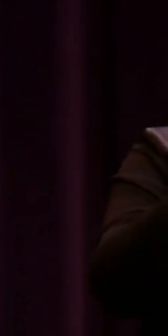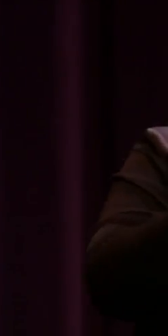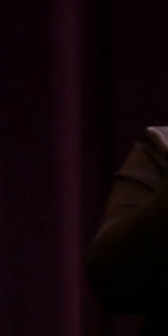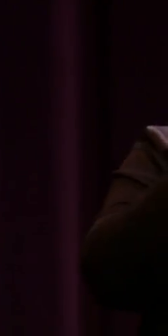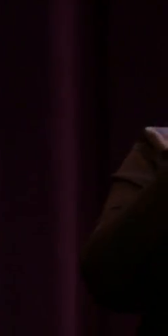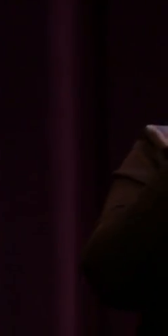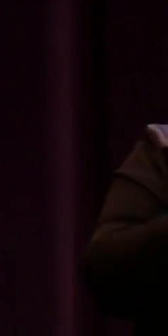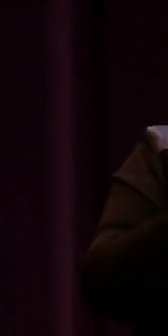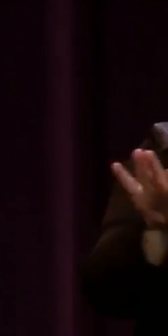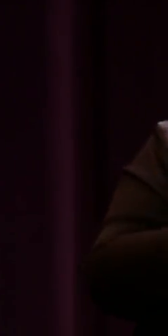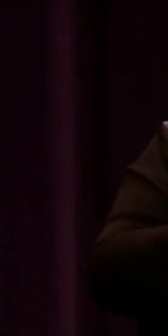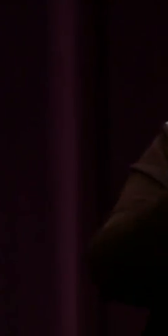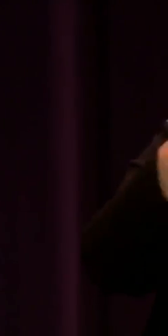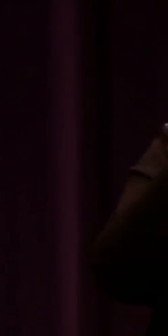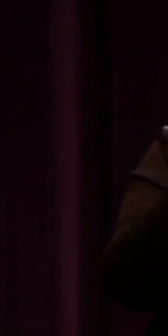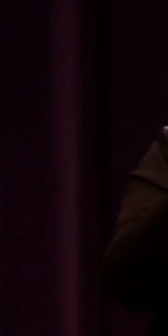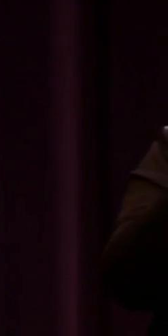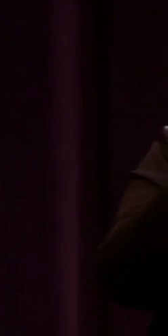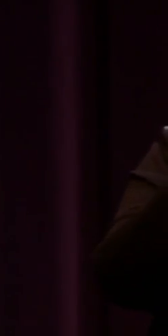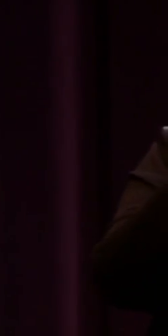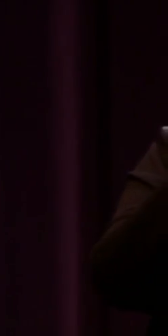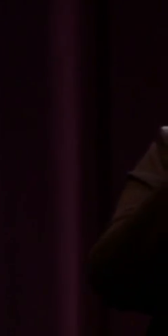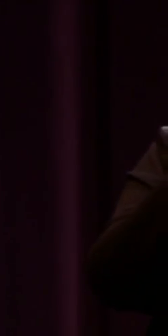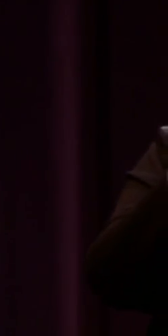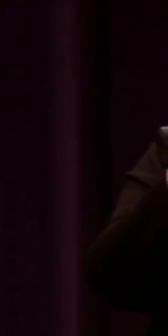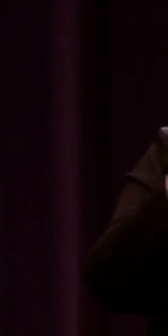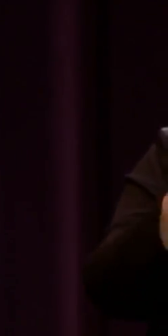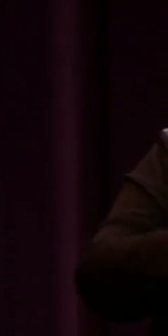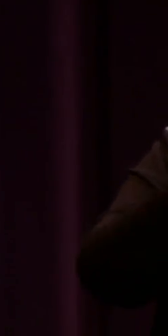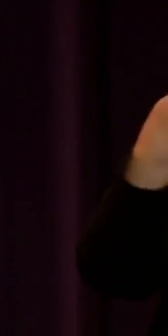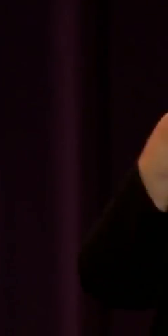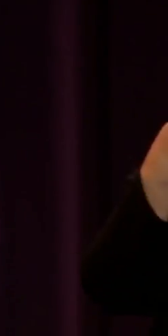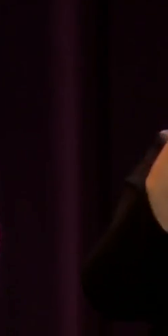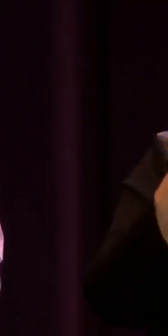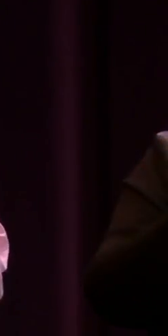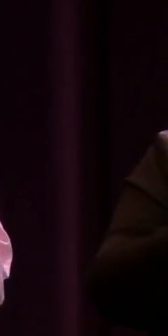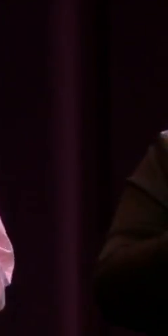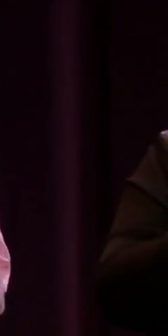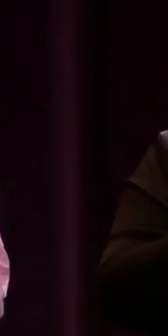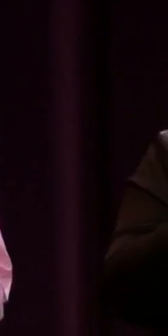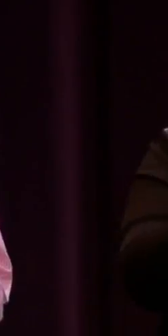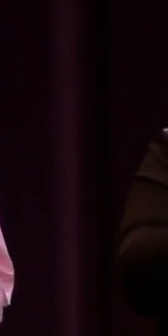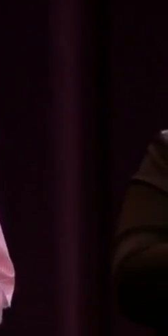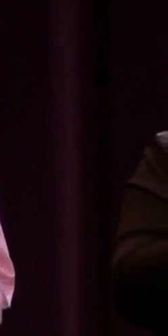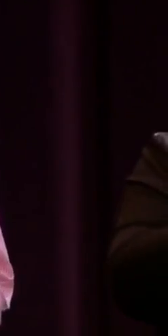MENDELSON TWICE OF THE DEMOCRATIC STATE COMMITTEE. I WAS THE CHAIRMAN OF THE ADVISORY NEIGHBORHOOD